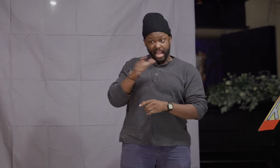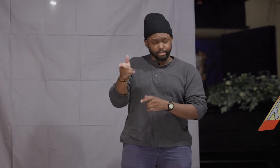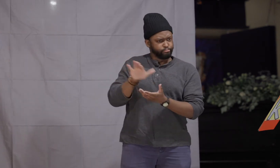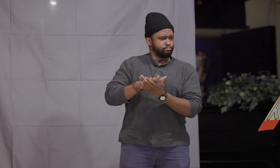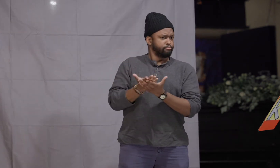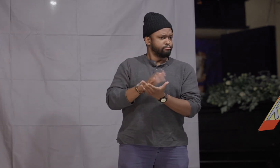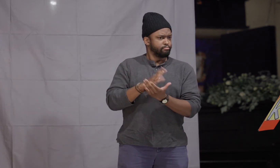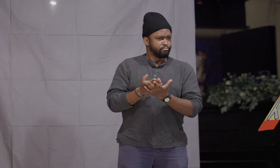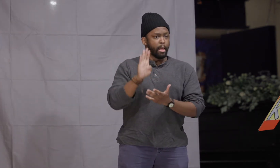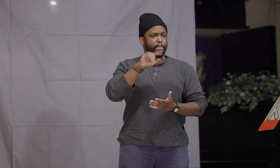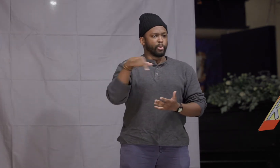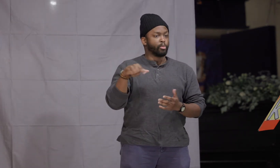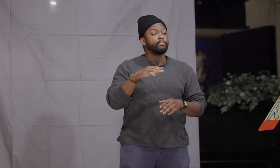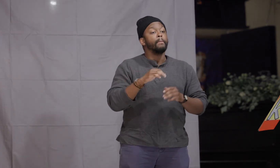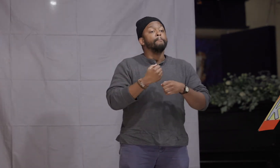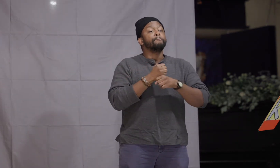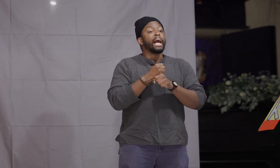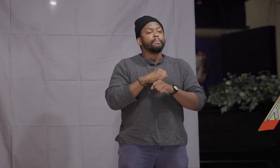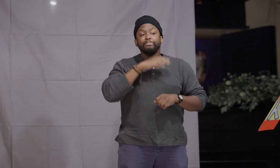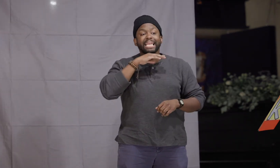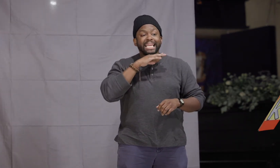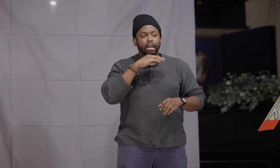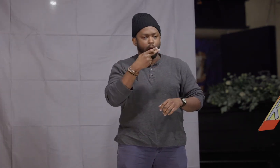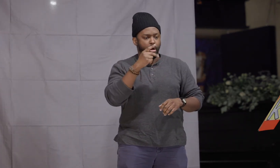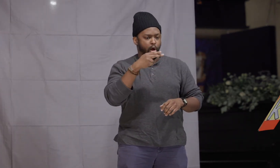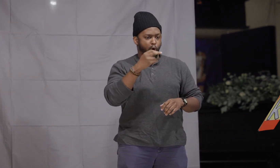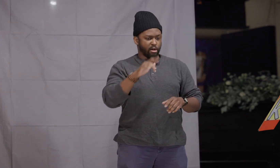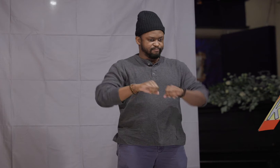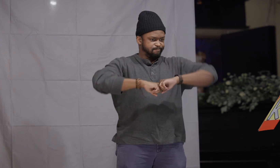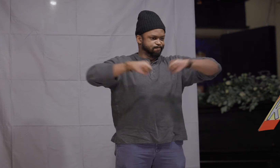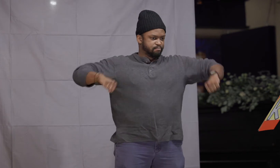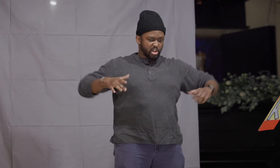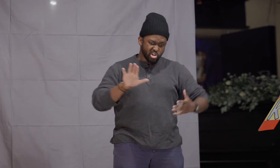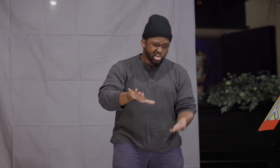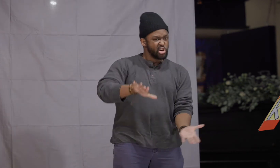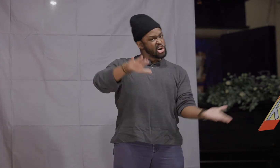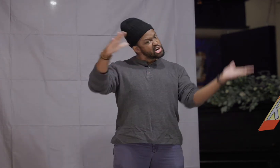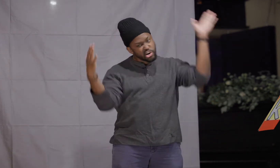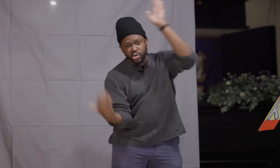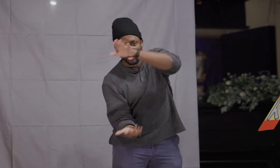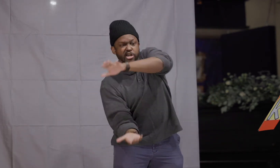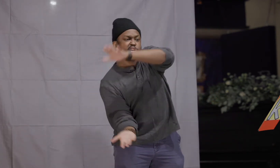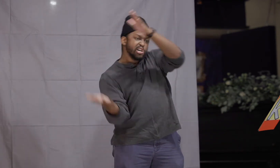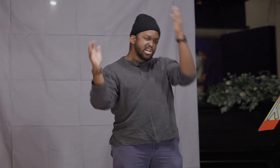Okay. He is a world-renowned chef, known for his barbecue. I have seen him roast a full side of a hog on a grill.